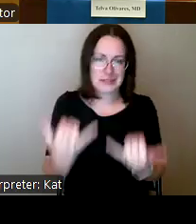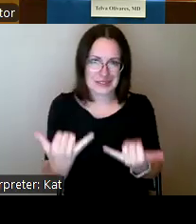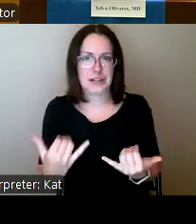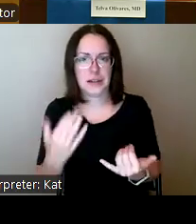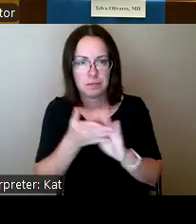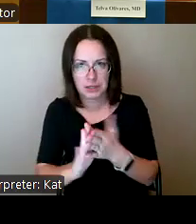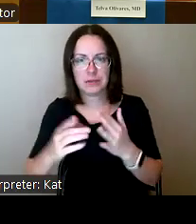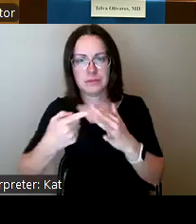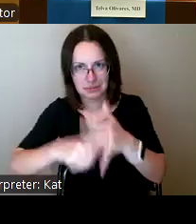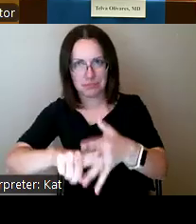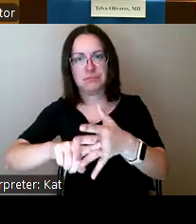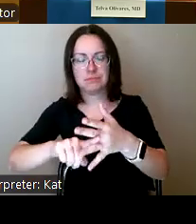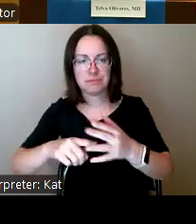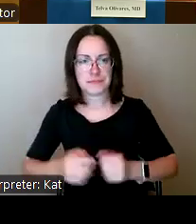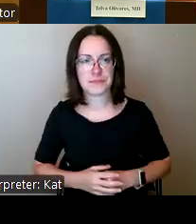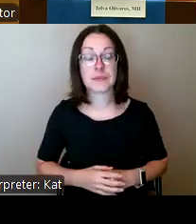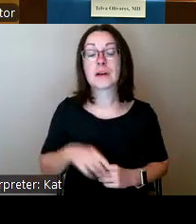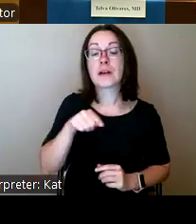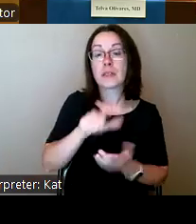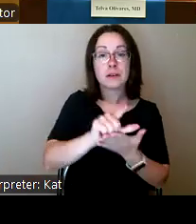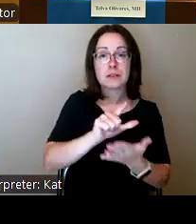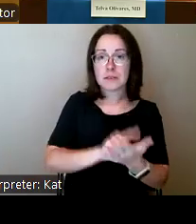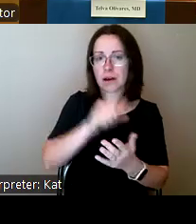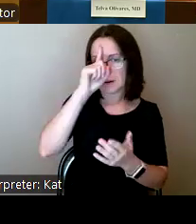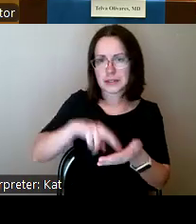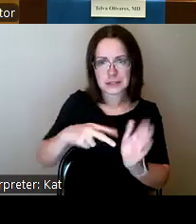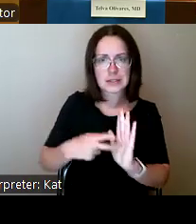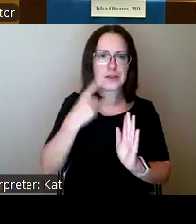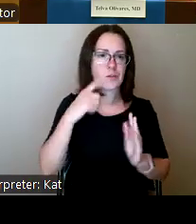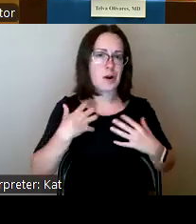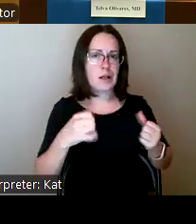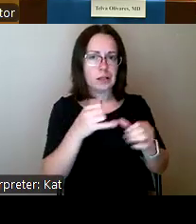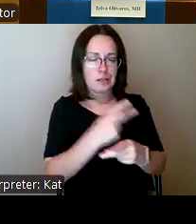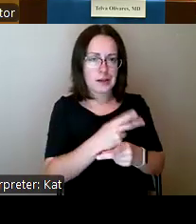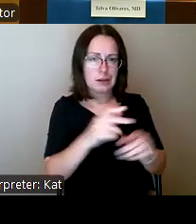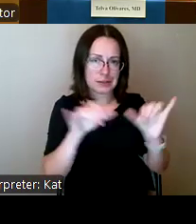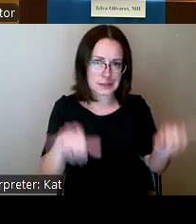to be dedicated for health care systems and practitioners to learn and educate themselves